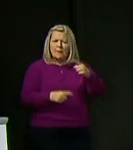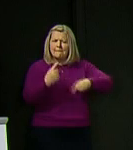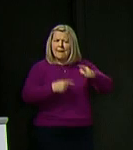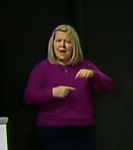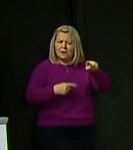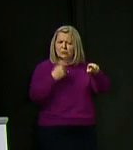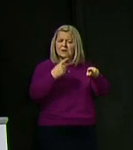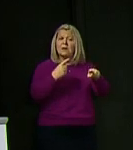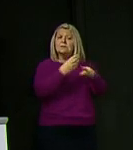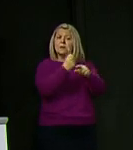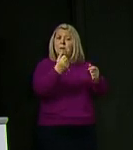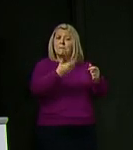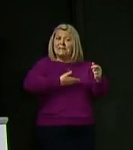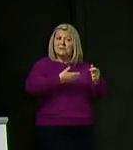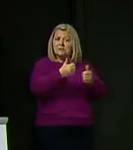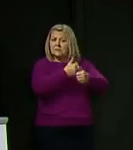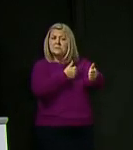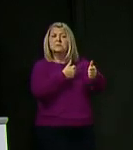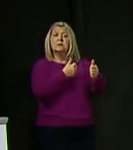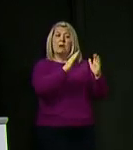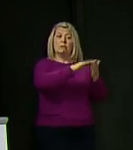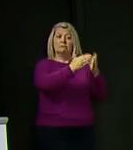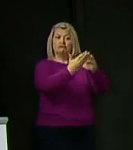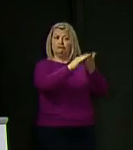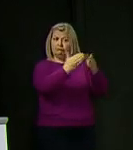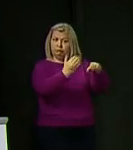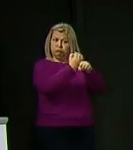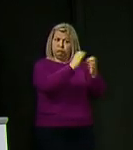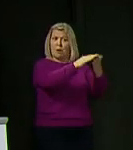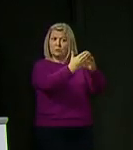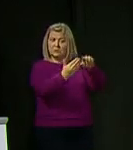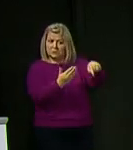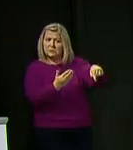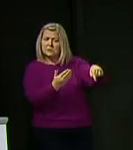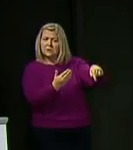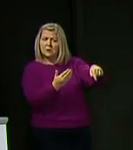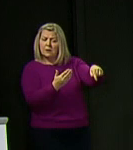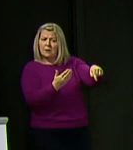there, you've said that the restrictions remain in force here. But what if firms decide to